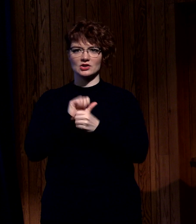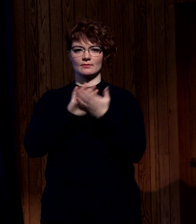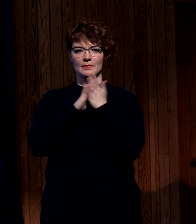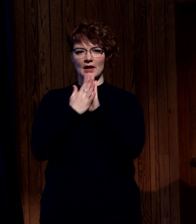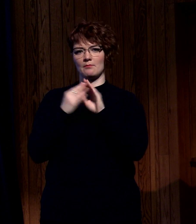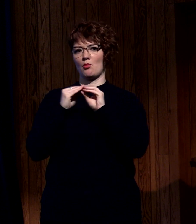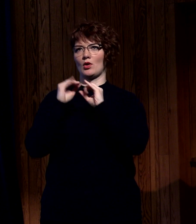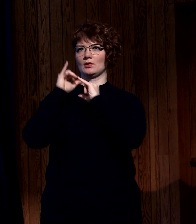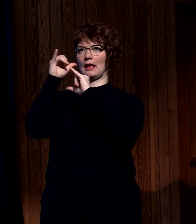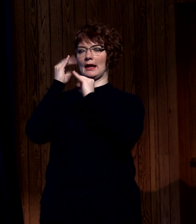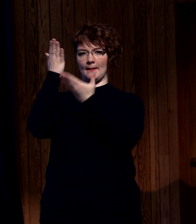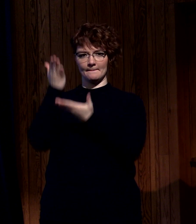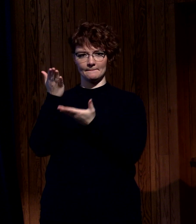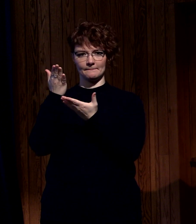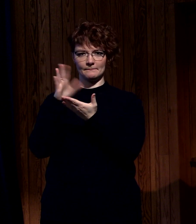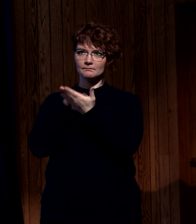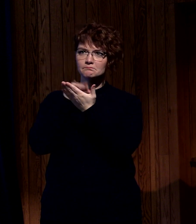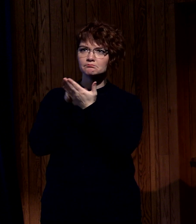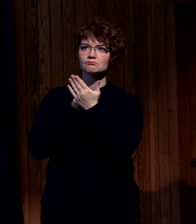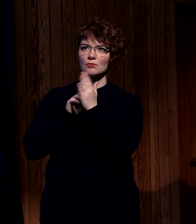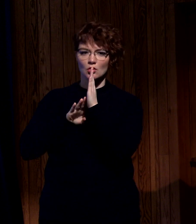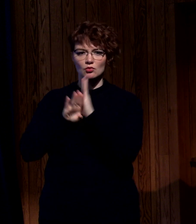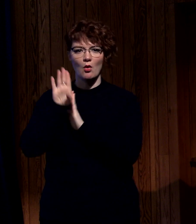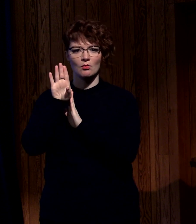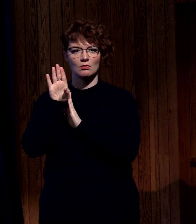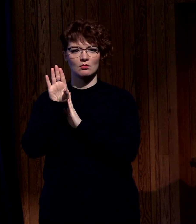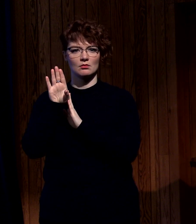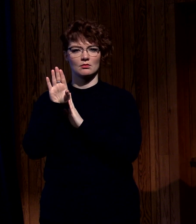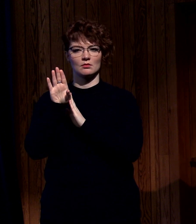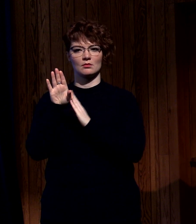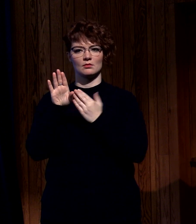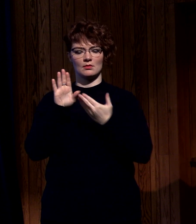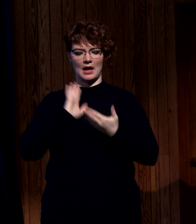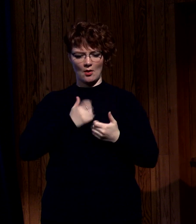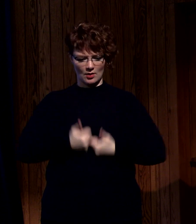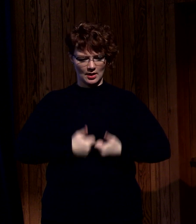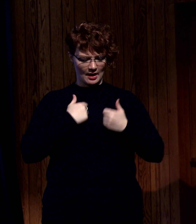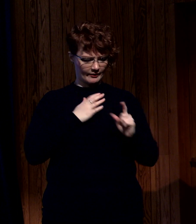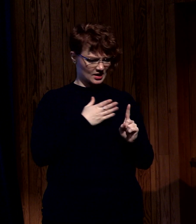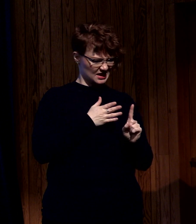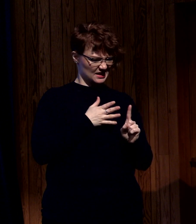like Jesus? What will it take to reorient our life toward its